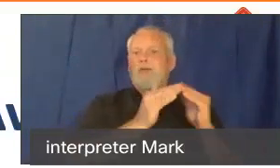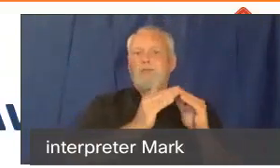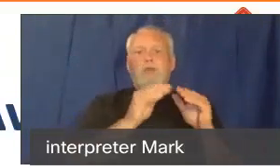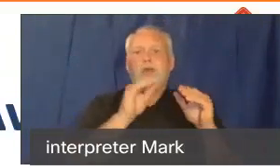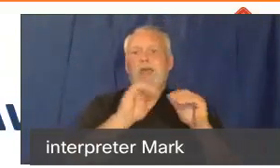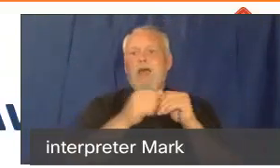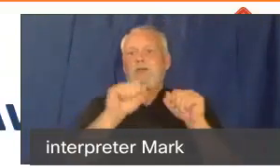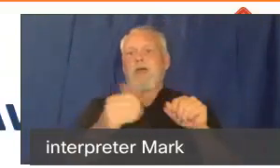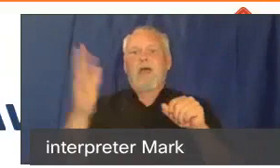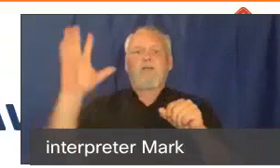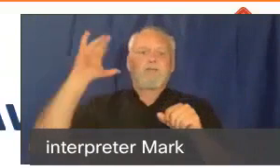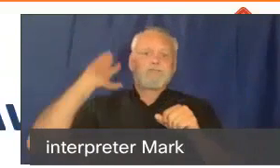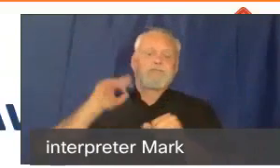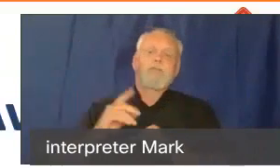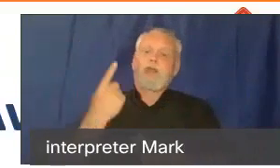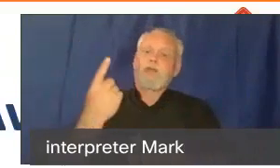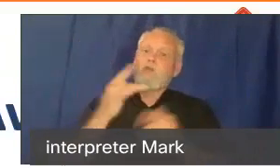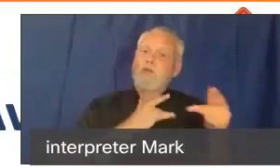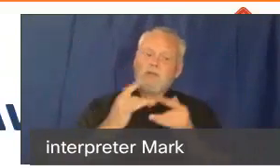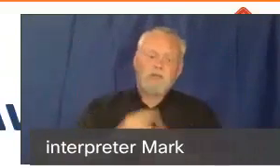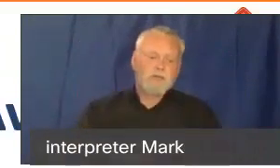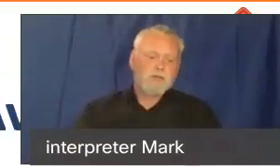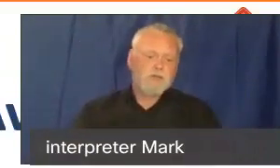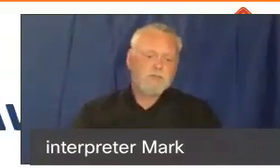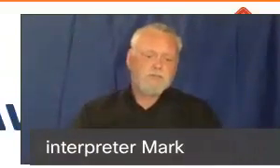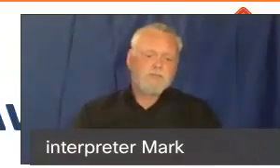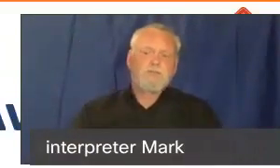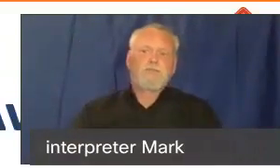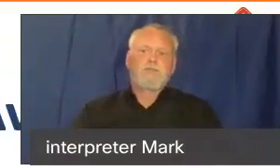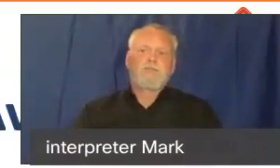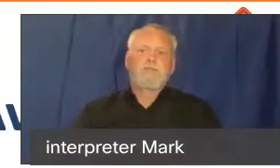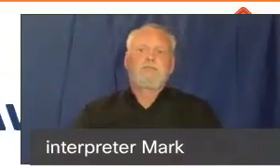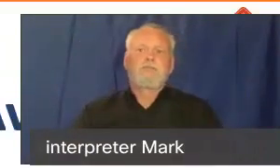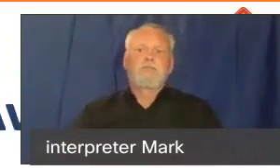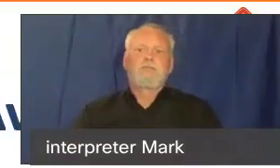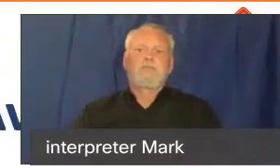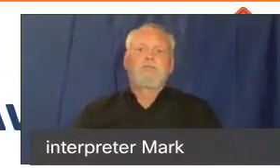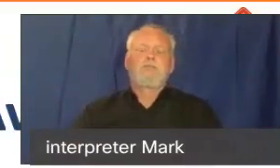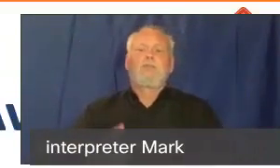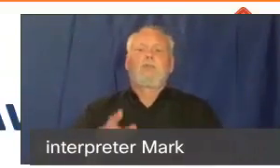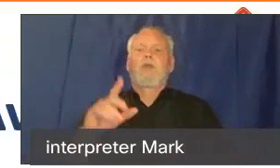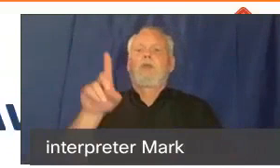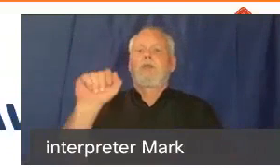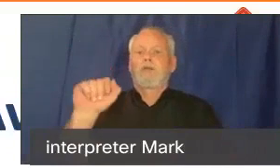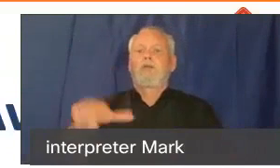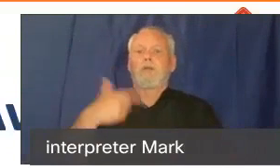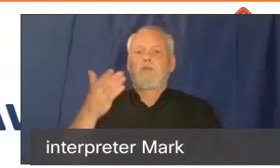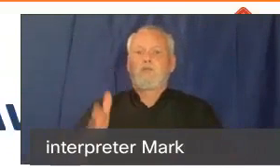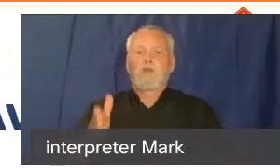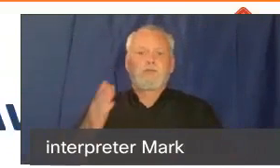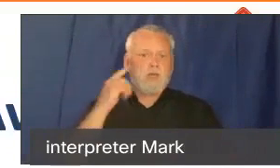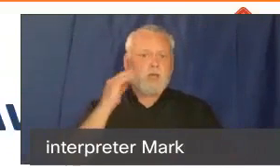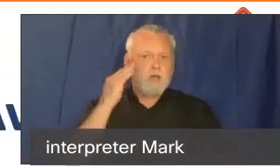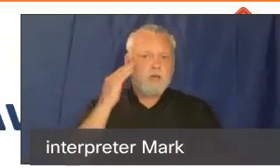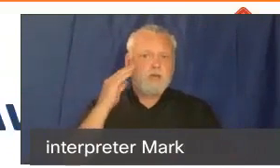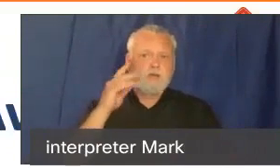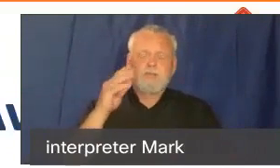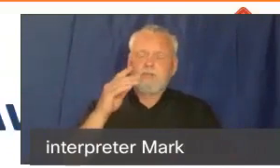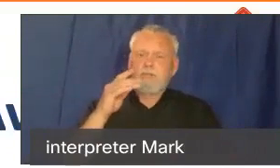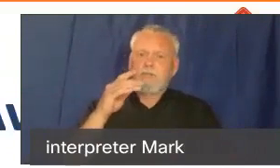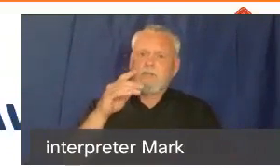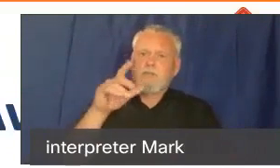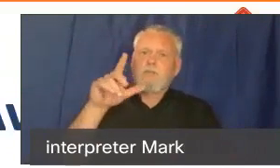So, that's that's 1 concern, um, with the, the, the disabled residence, and I'm talking about loud loud. Excuse me? Loud noises.